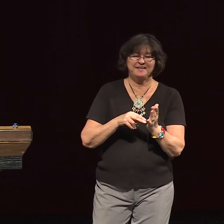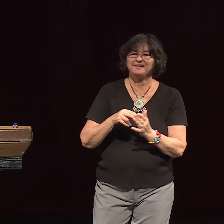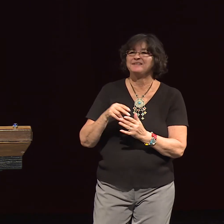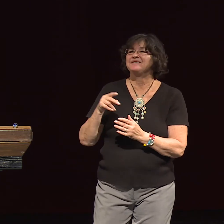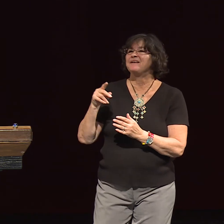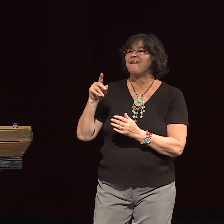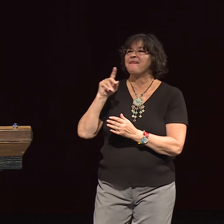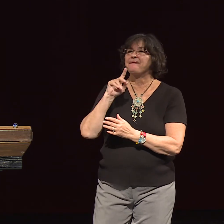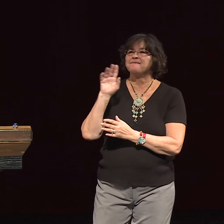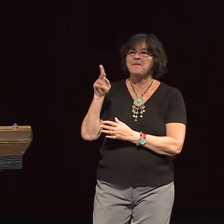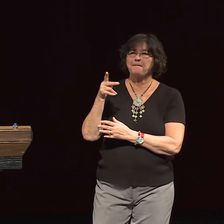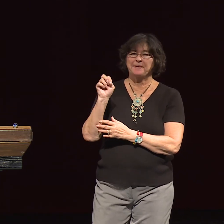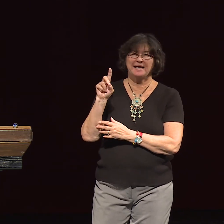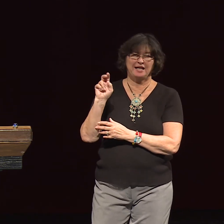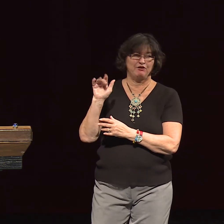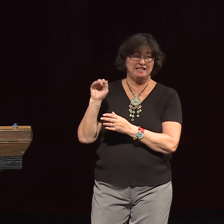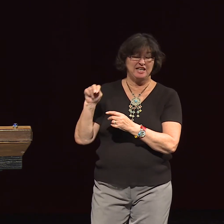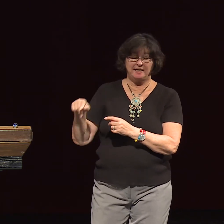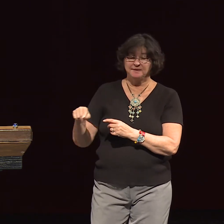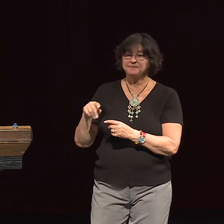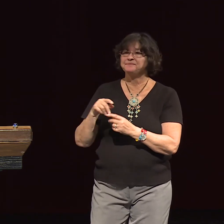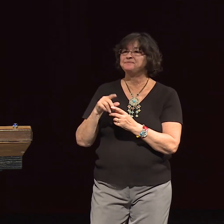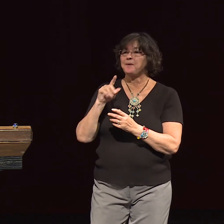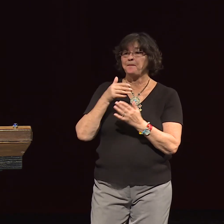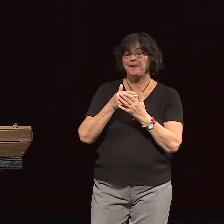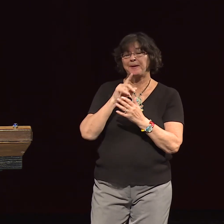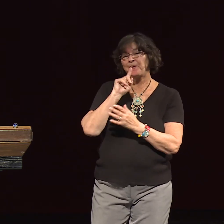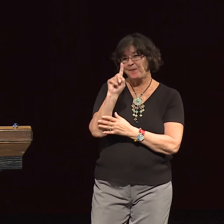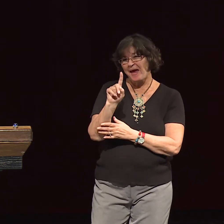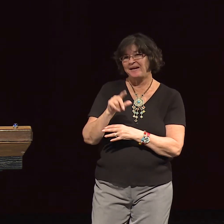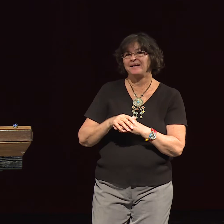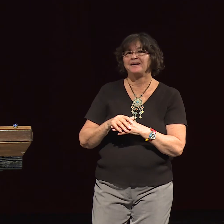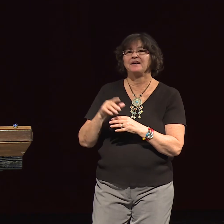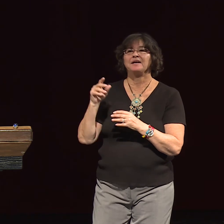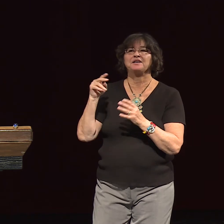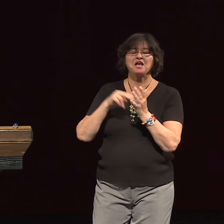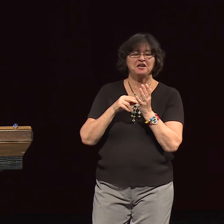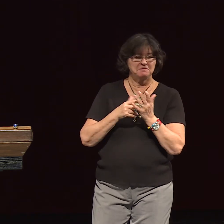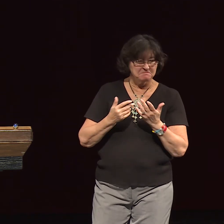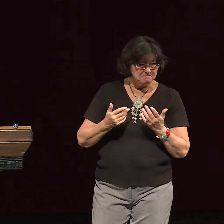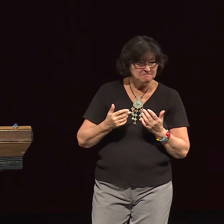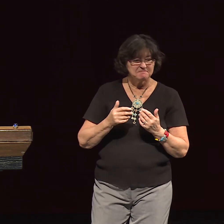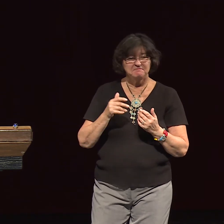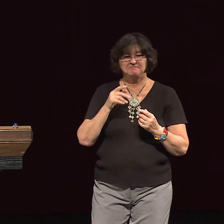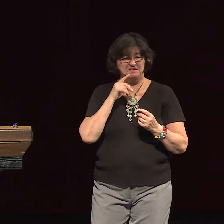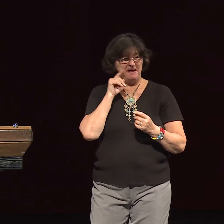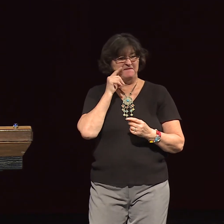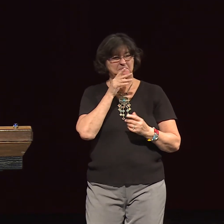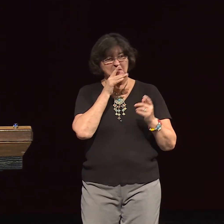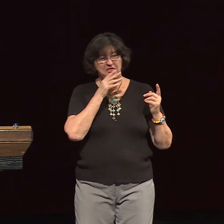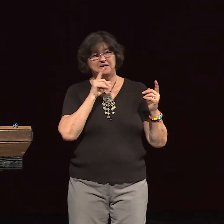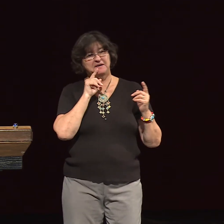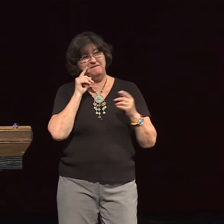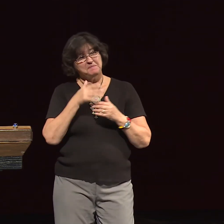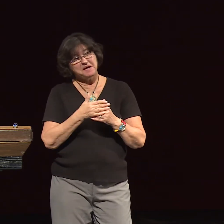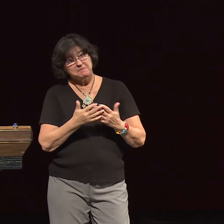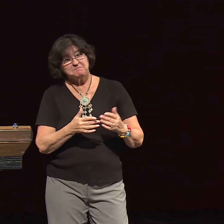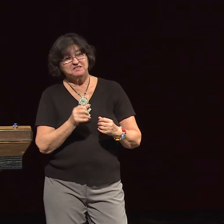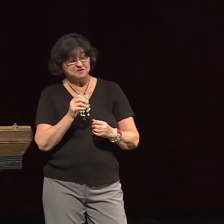to see the doctor, the pediatrician, and this baby was one. And the doctor looked and thought,